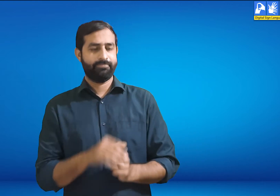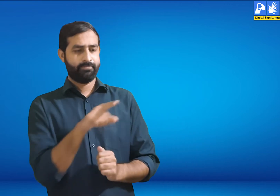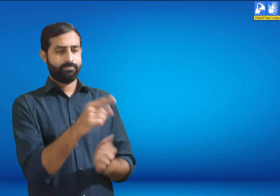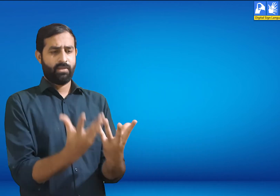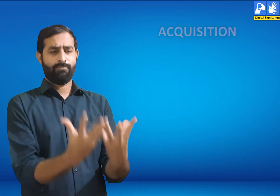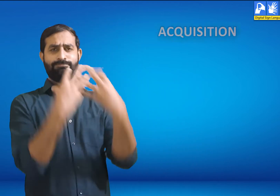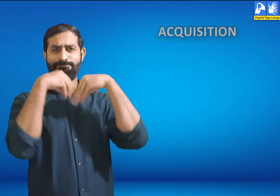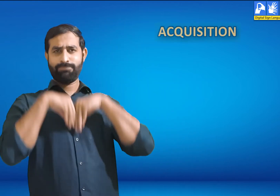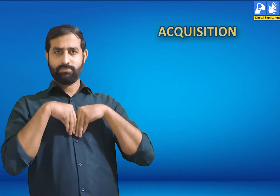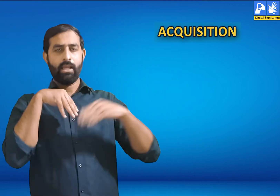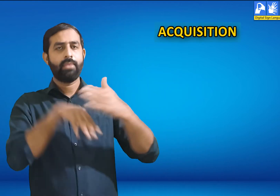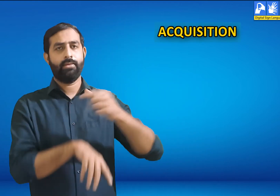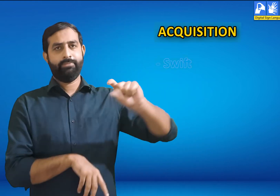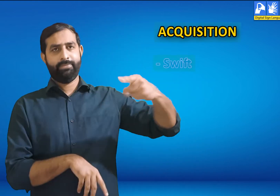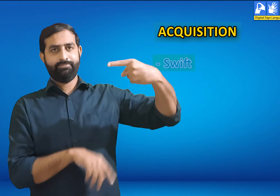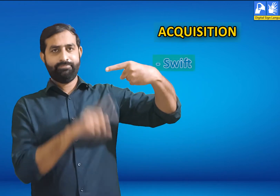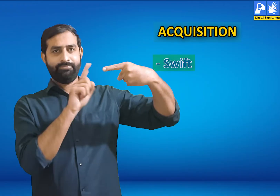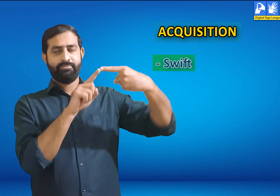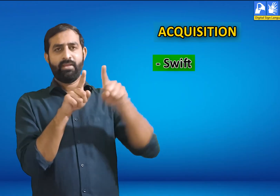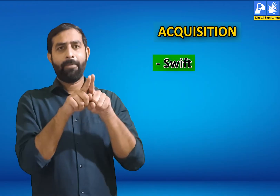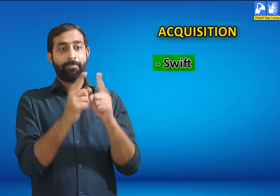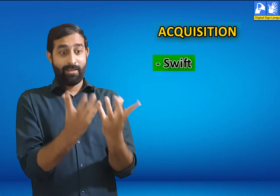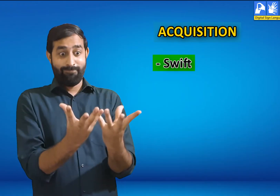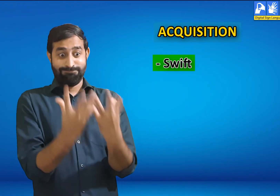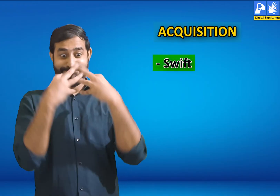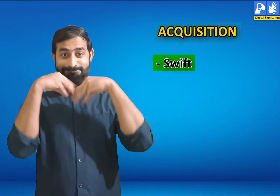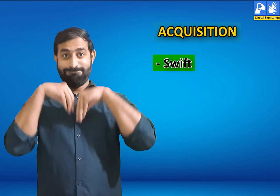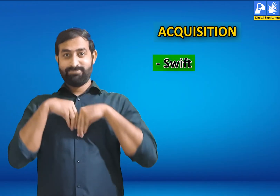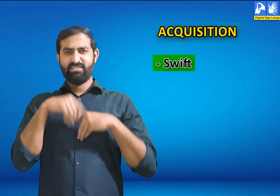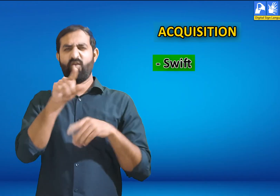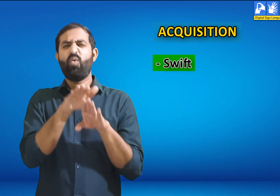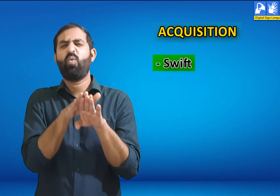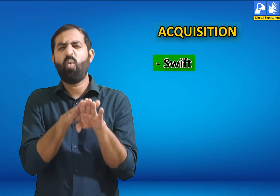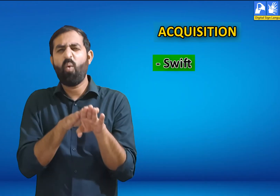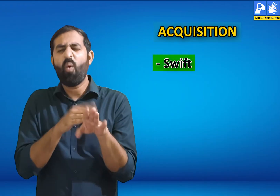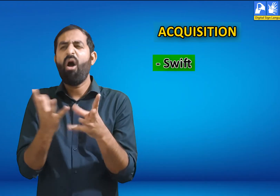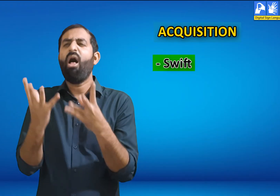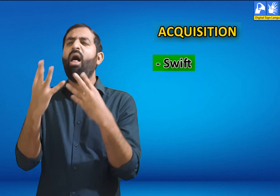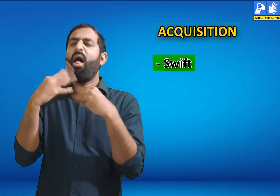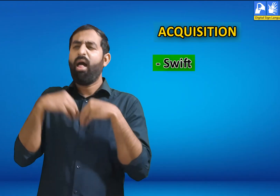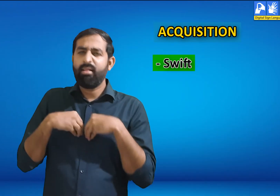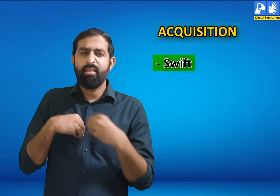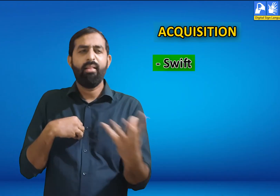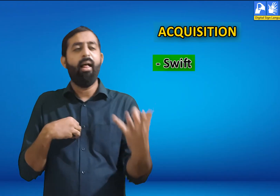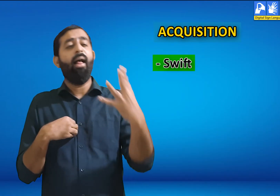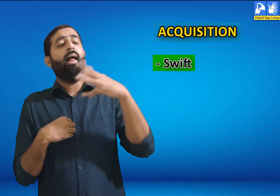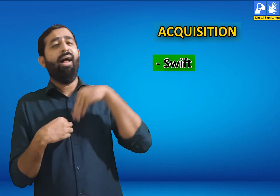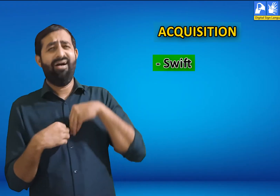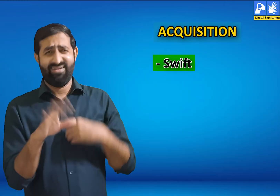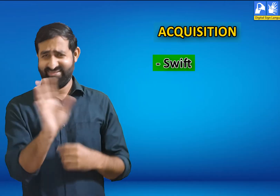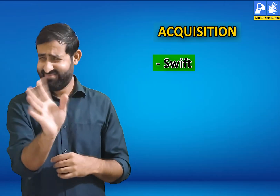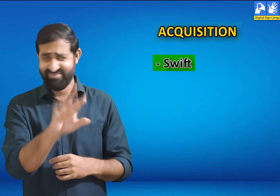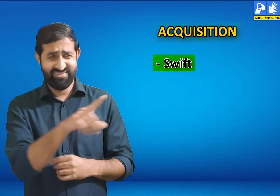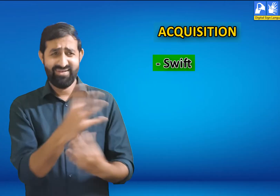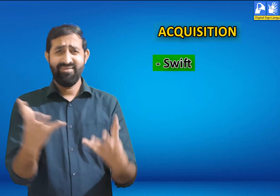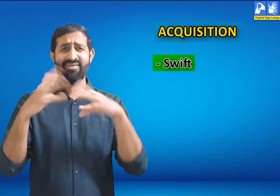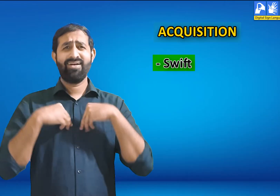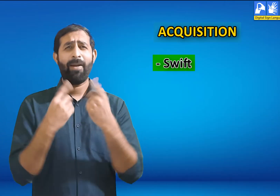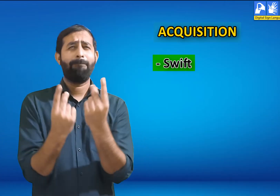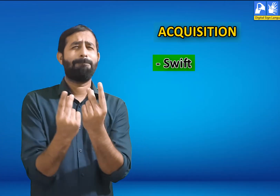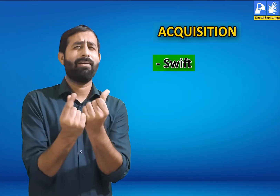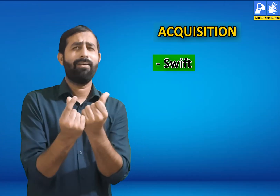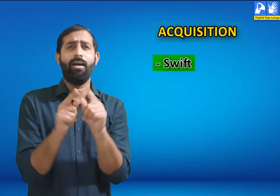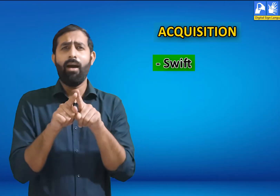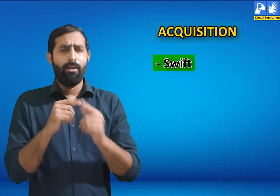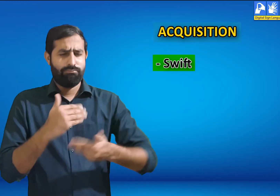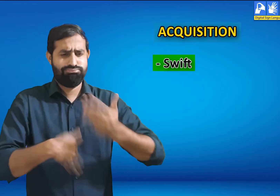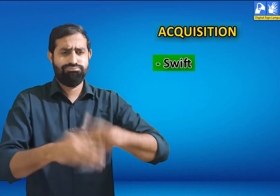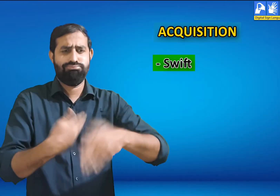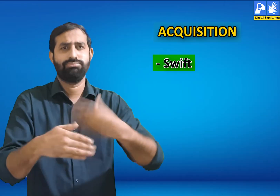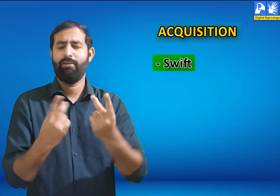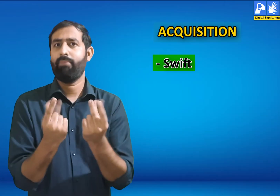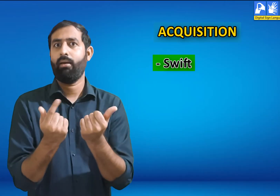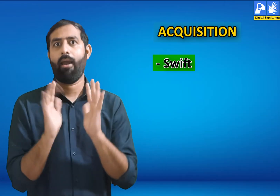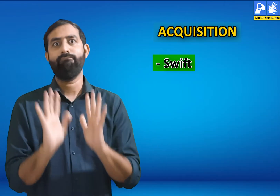Firstly, acquisition is swift that is it happens instantly.